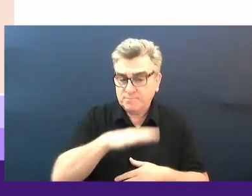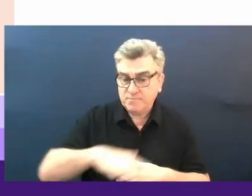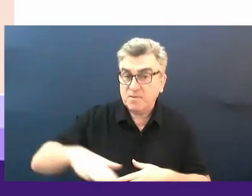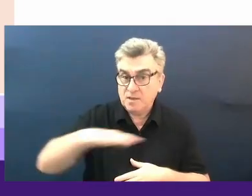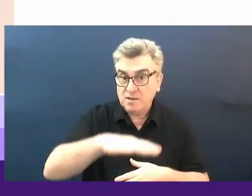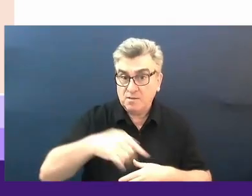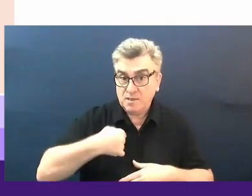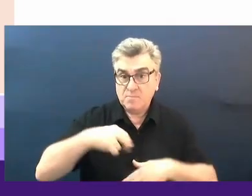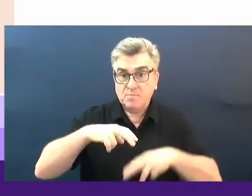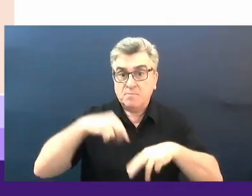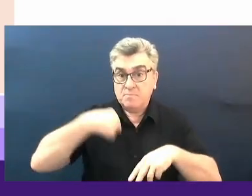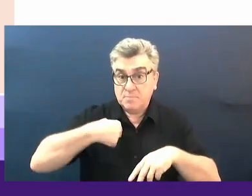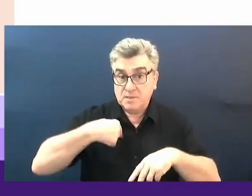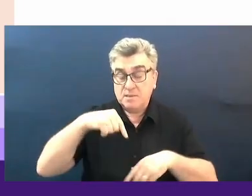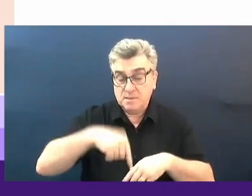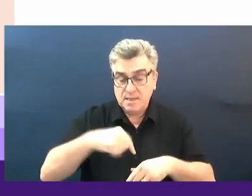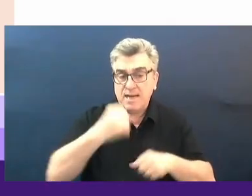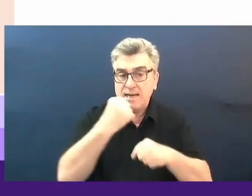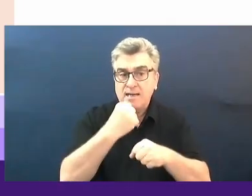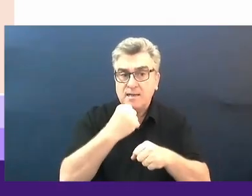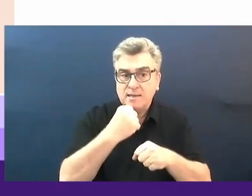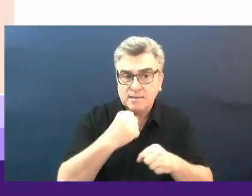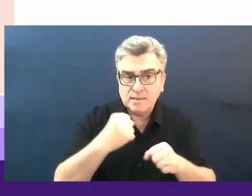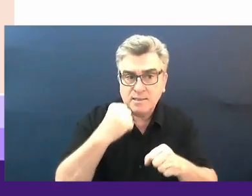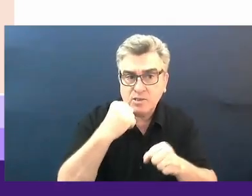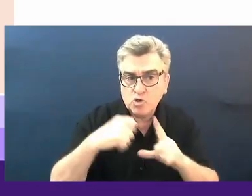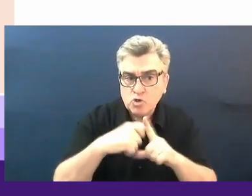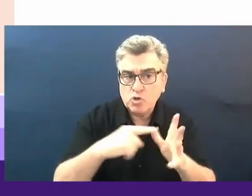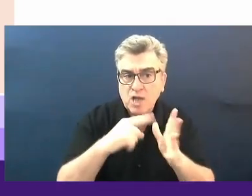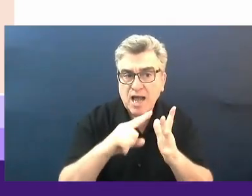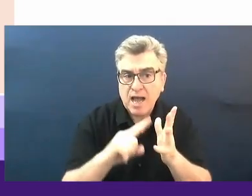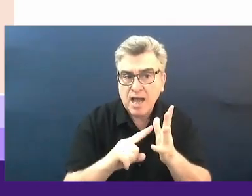speaking on the land of Kaurna people and would like to respect their spiritual relationship